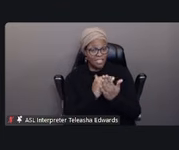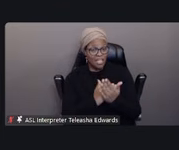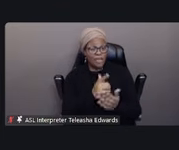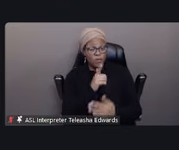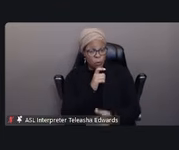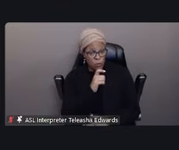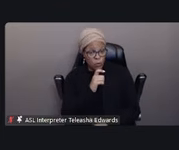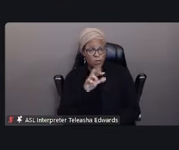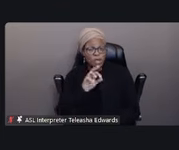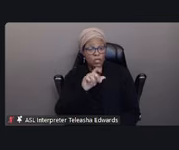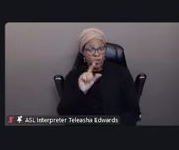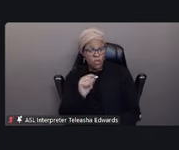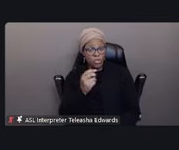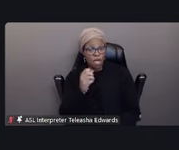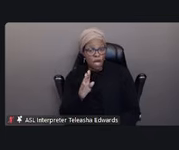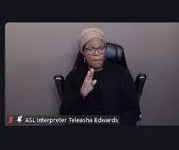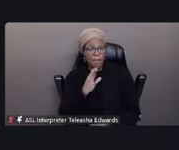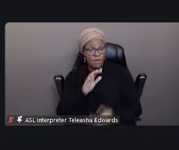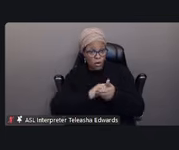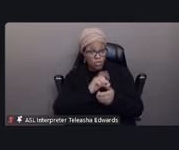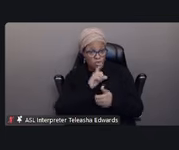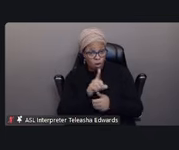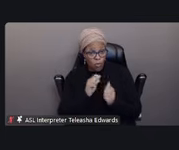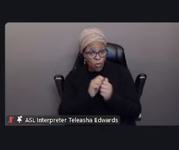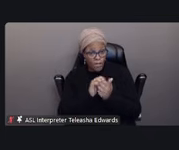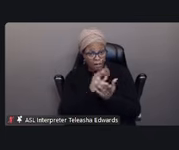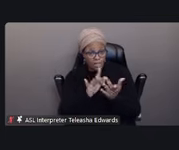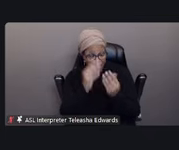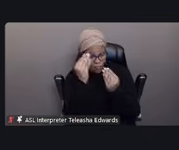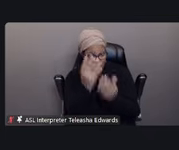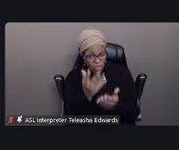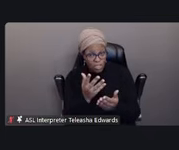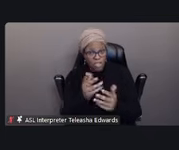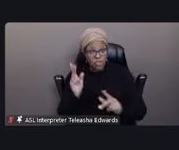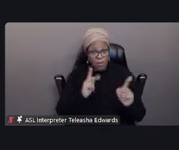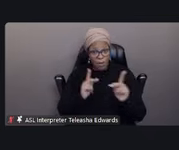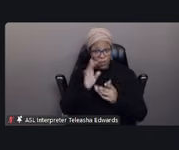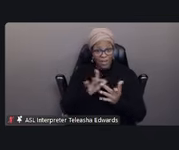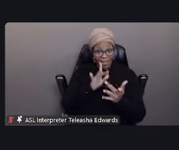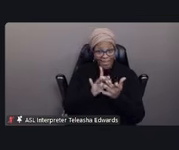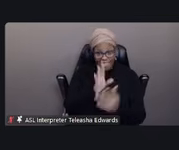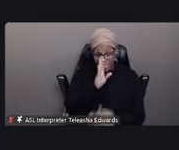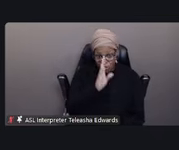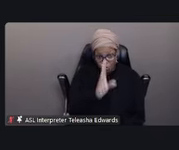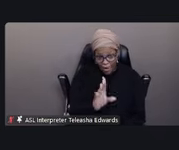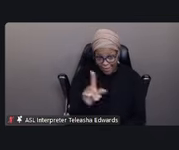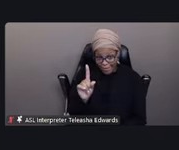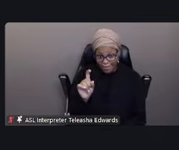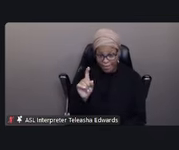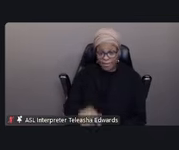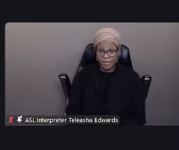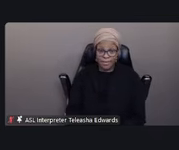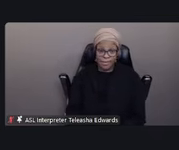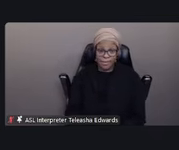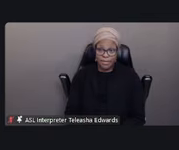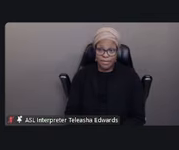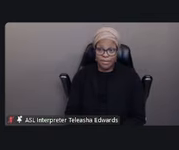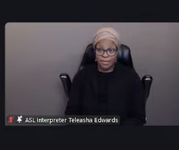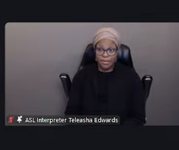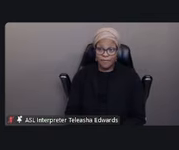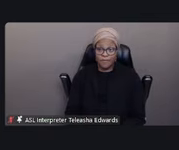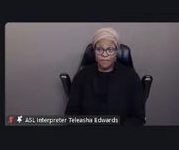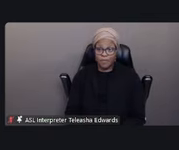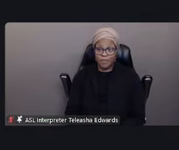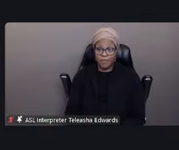each initiative with contact information so interested parties can contact them directly?